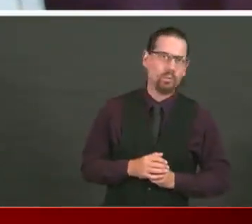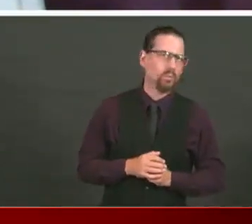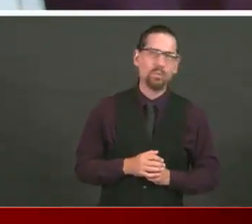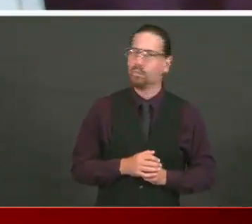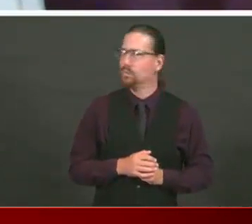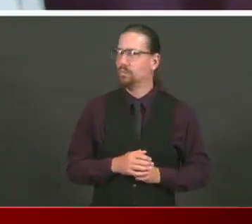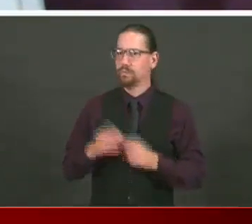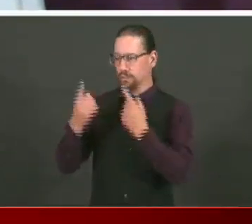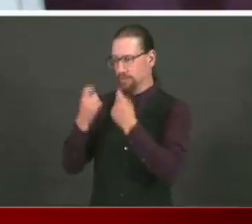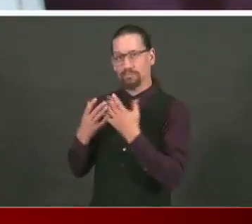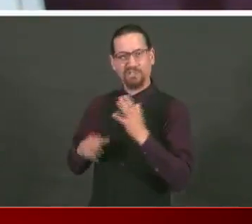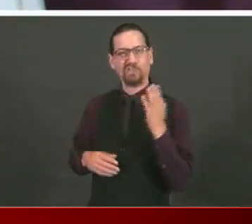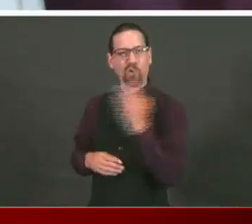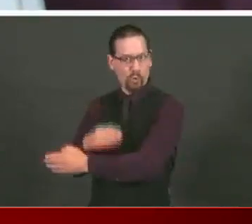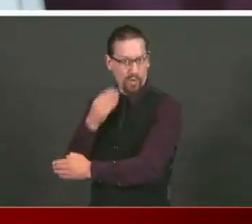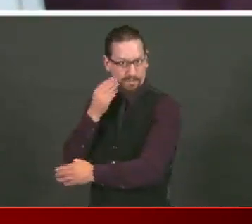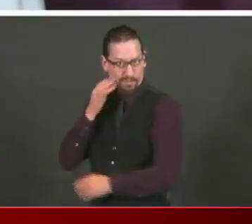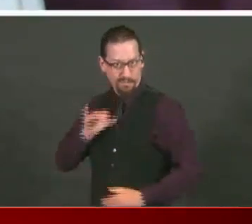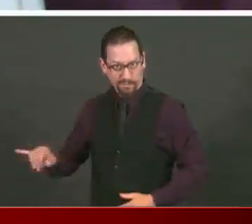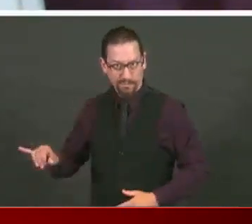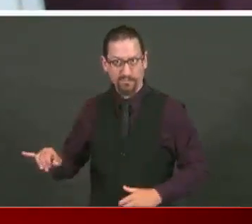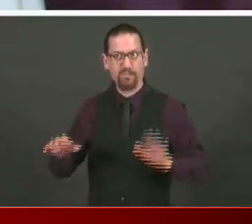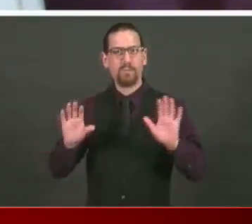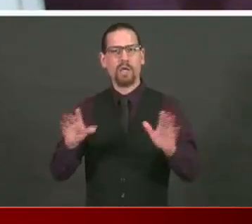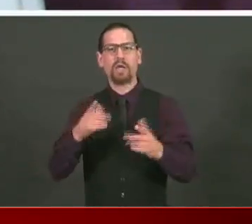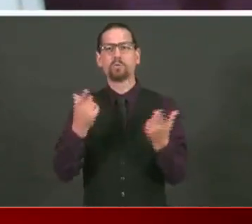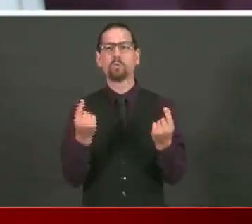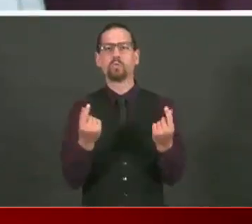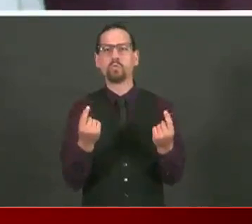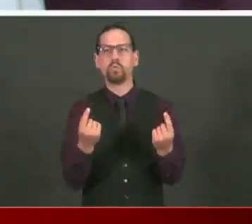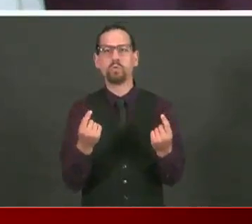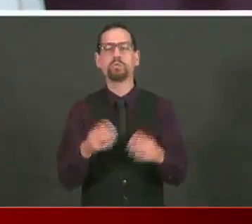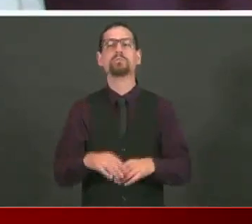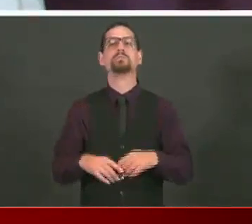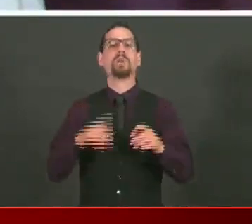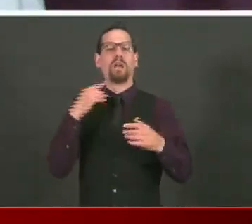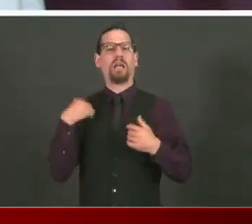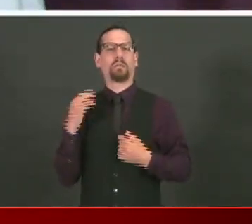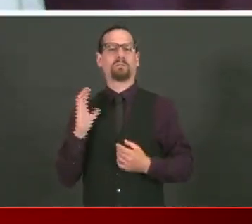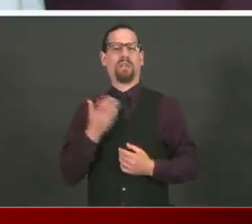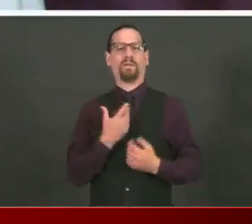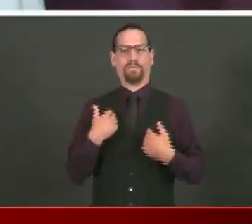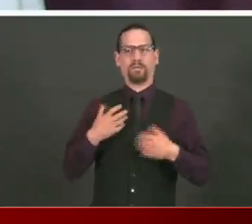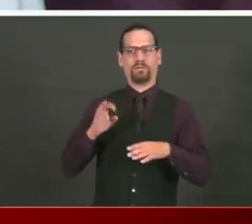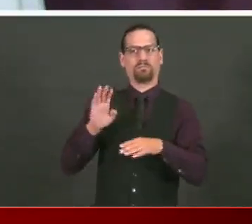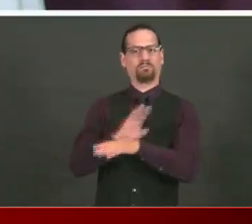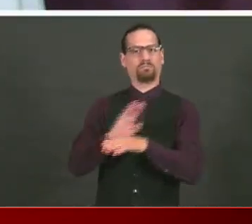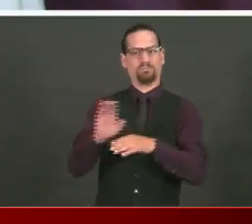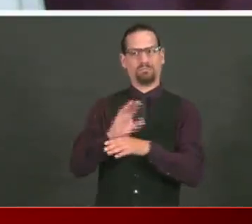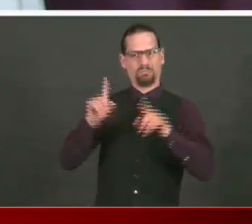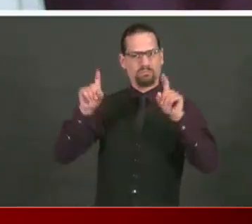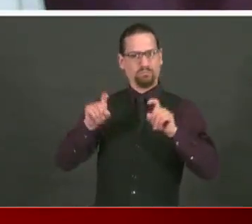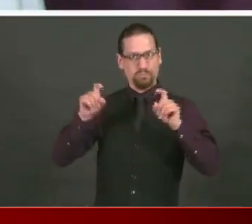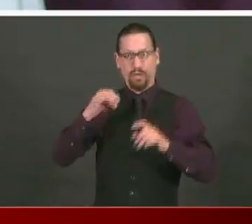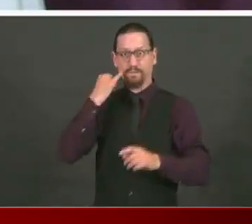HOME IF THEY ARE SICK. IN FACT, TO BE SCREENING YOUR EMPLOYEES EVERY DAY TO MAKE SURE